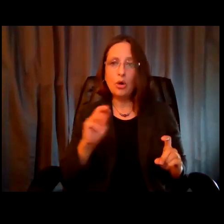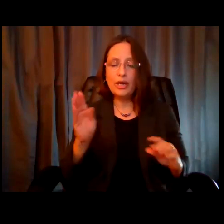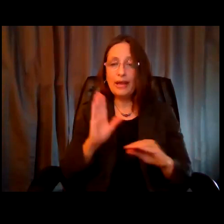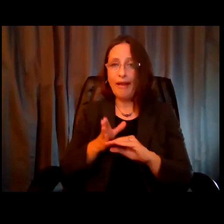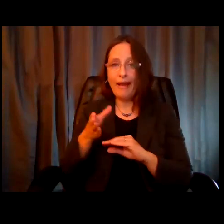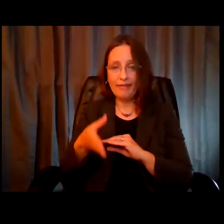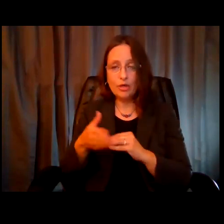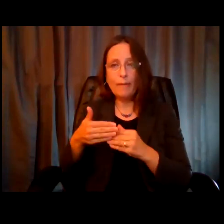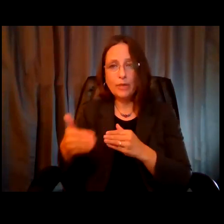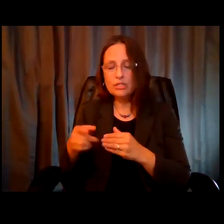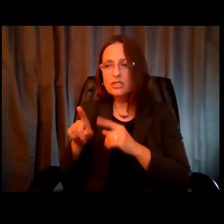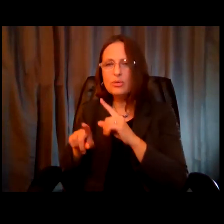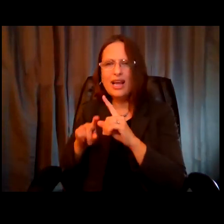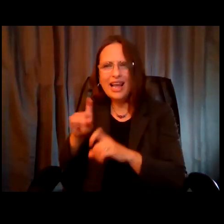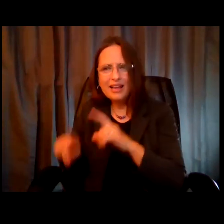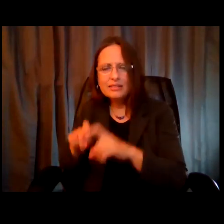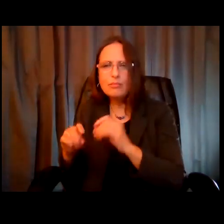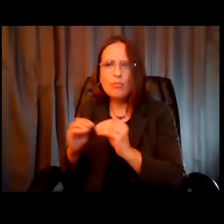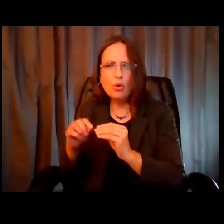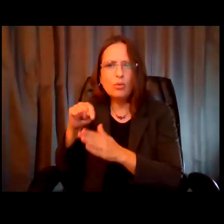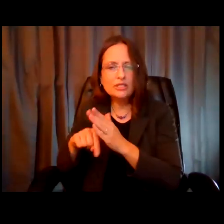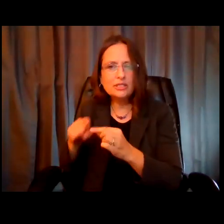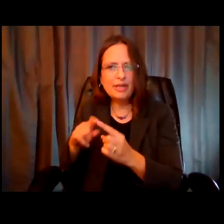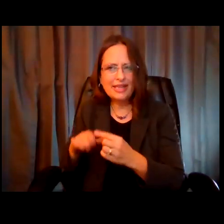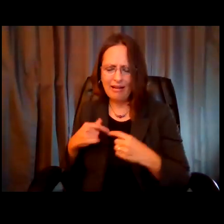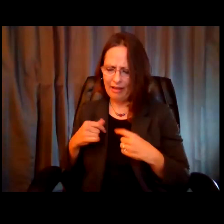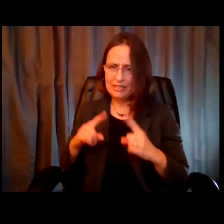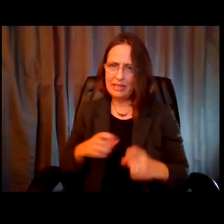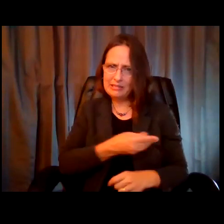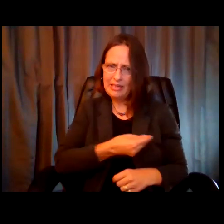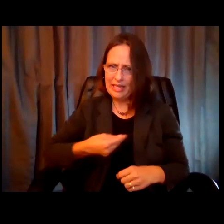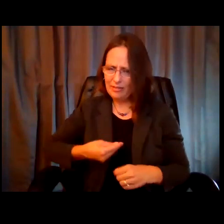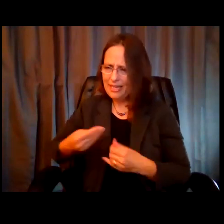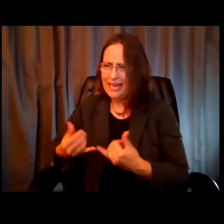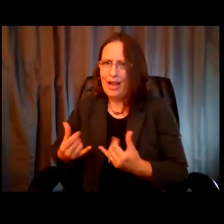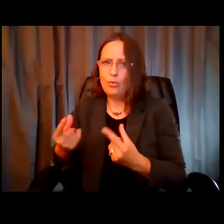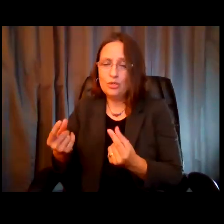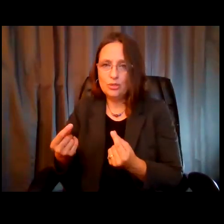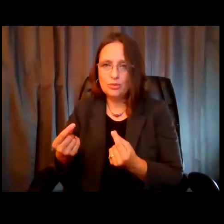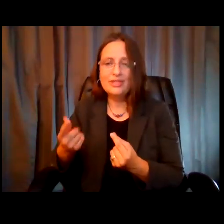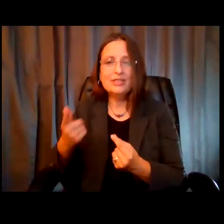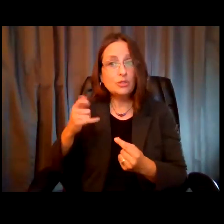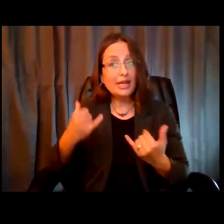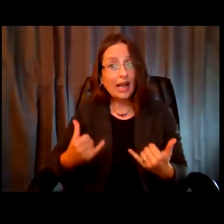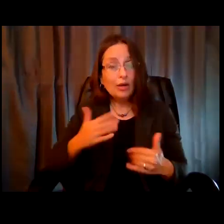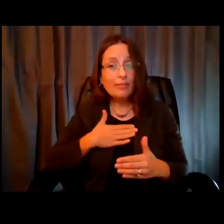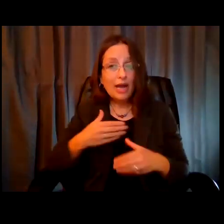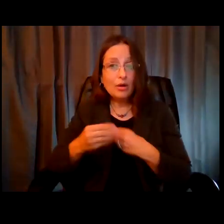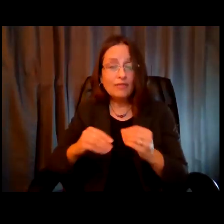without time pressure. The provider might not be wearing a mask. You may, it might be easier.